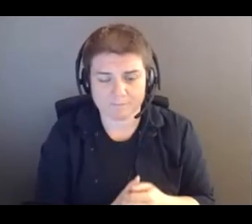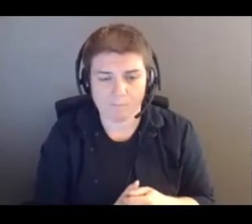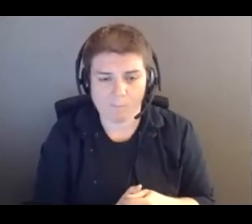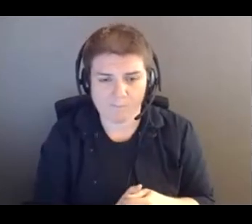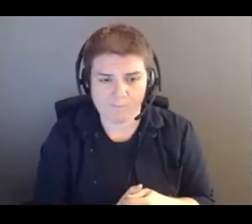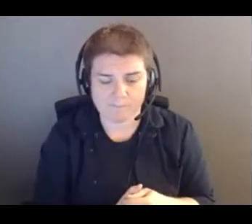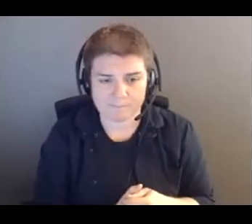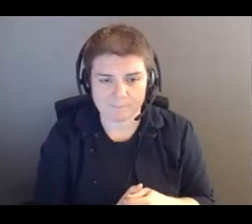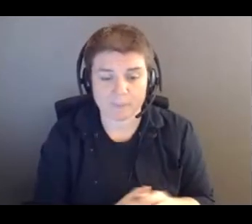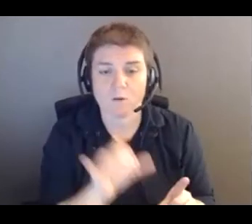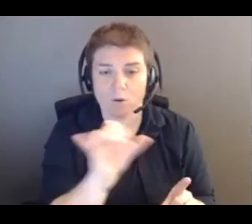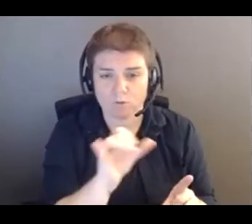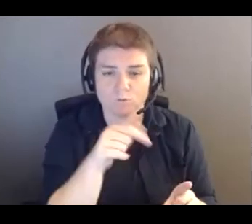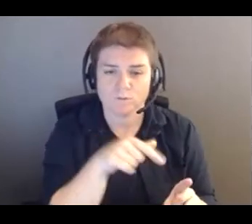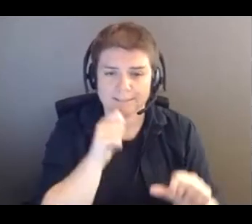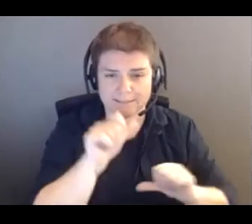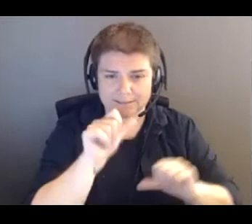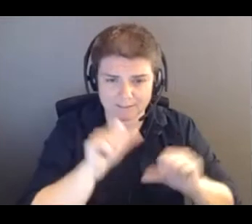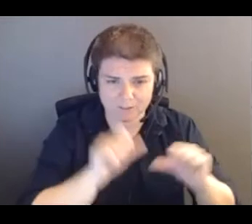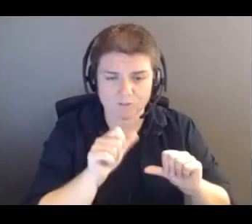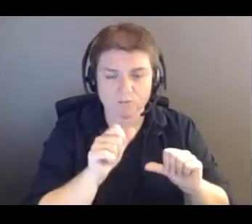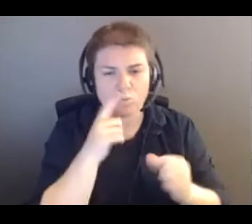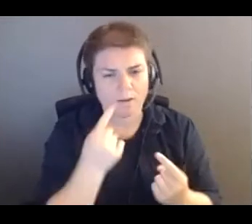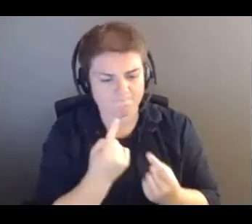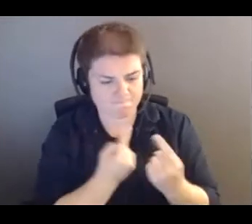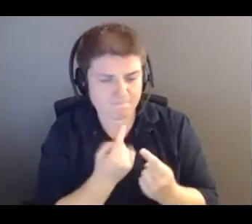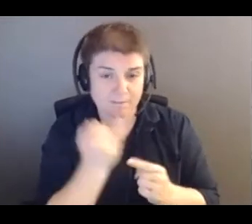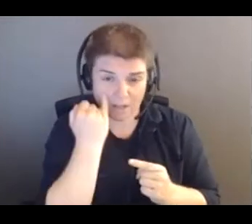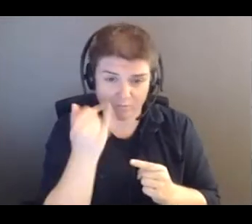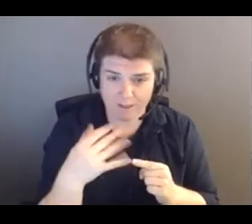assessors will be considering if the applicant has clearly demonstrated how this project